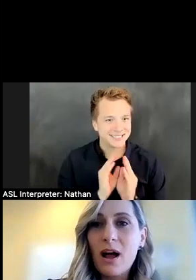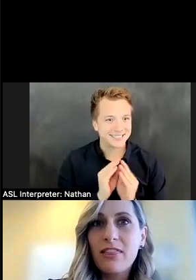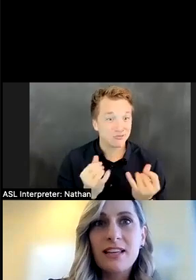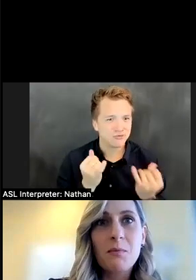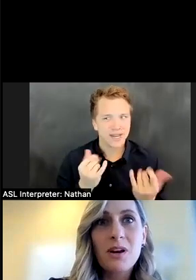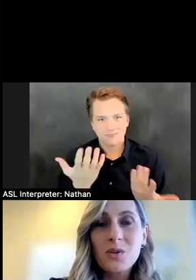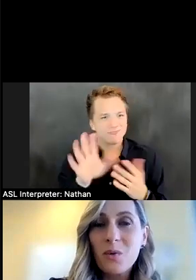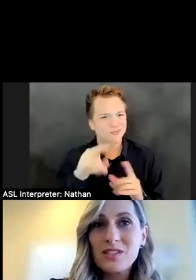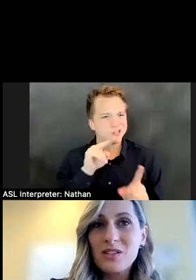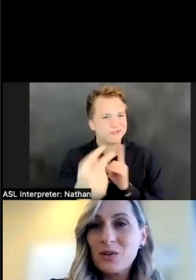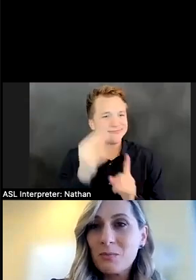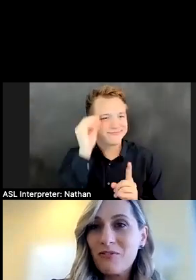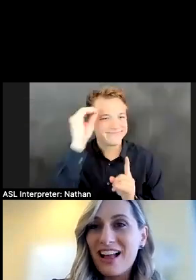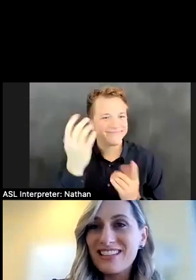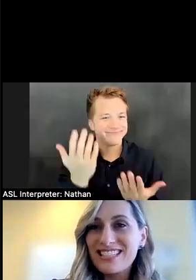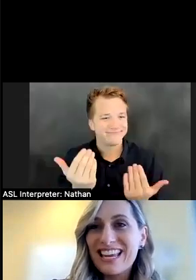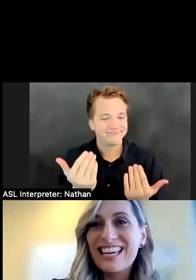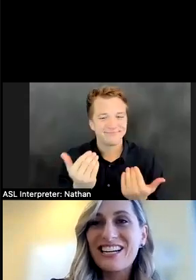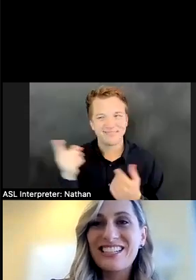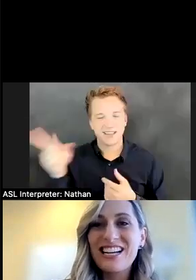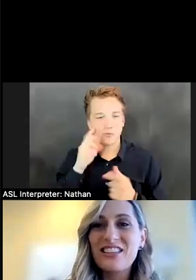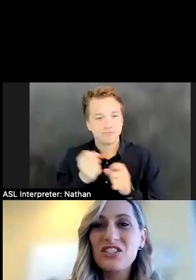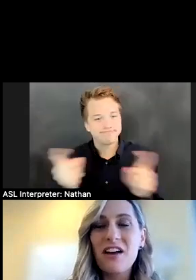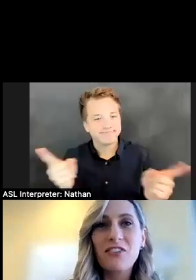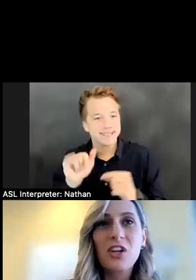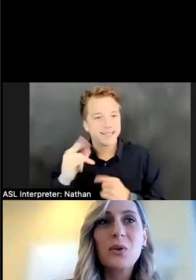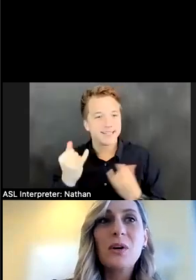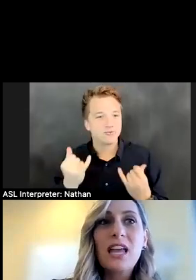I think someone is going to provide this link here in the chat for you.